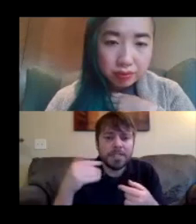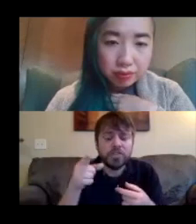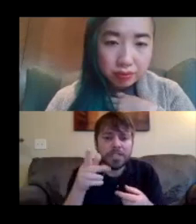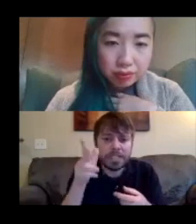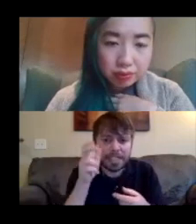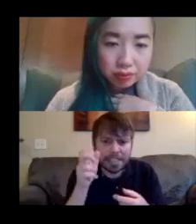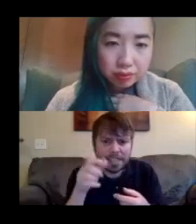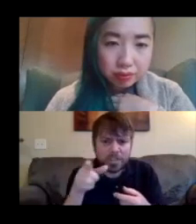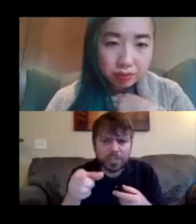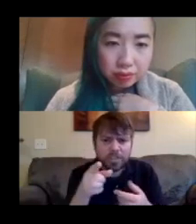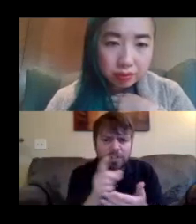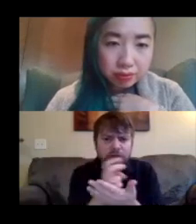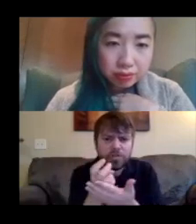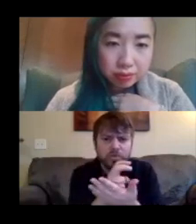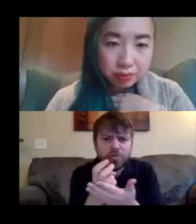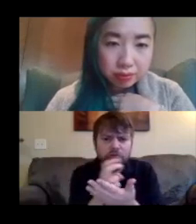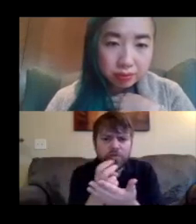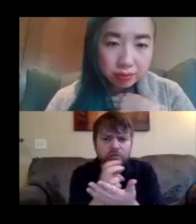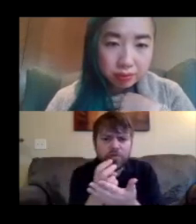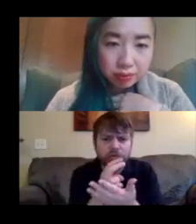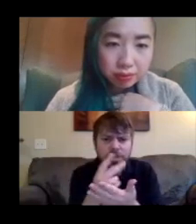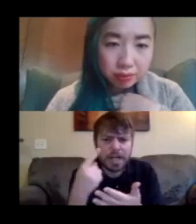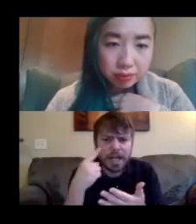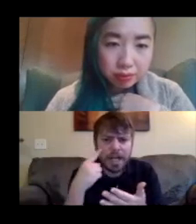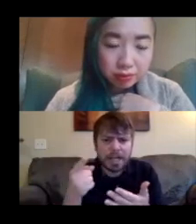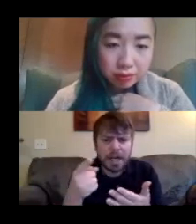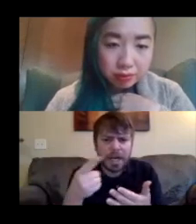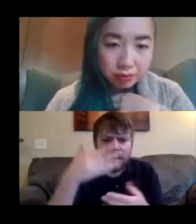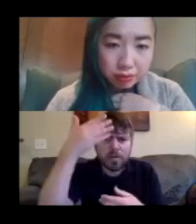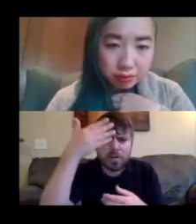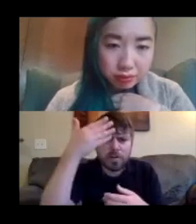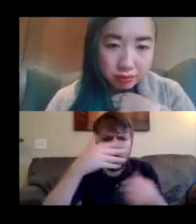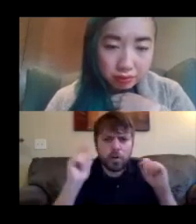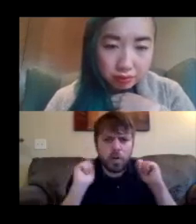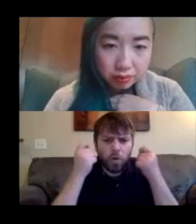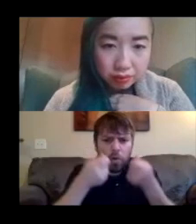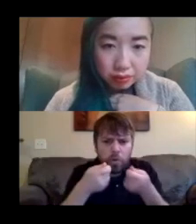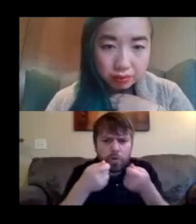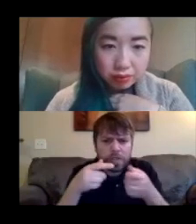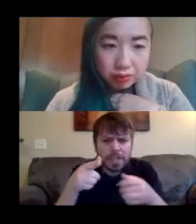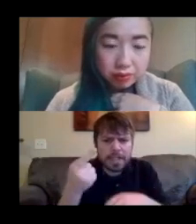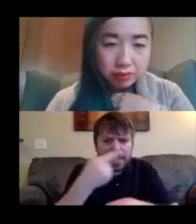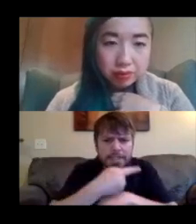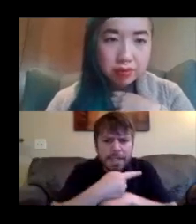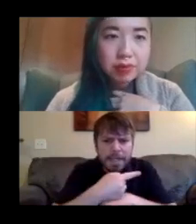I thought, cloaked in the day, a loose pile is a type of surrender